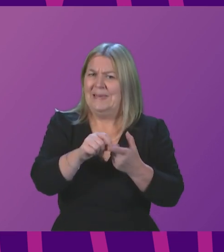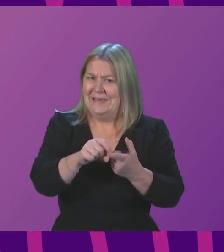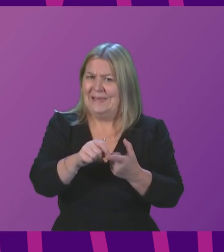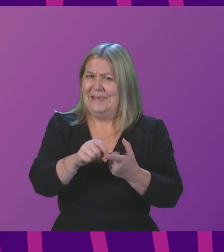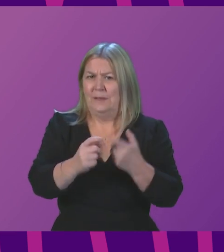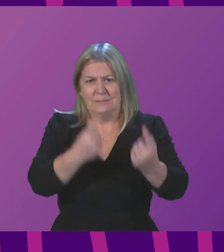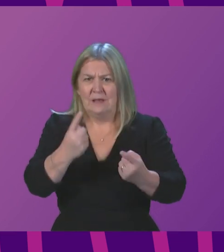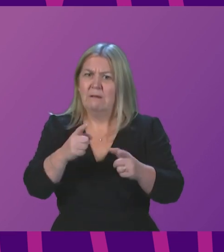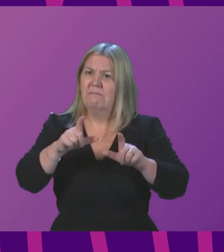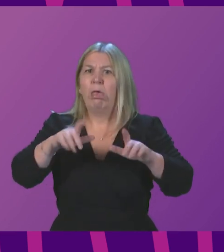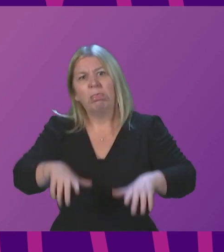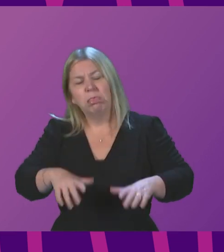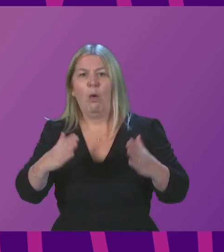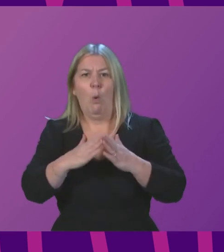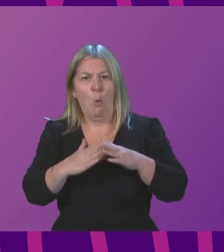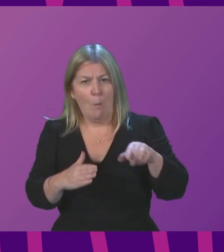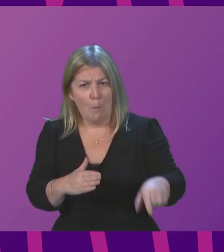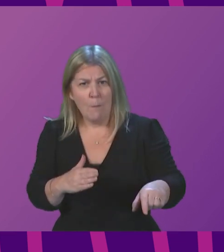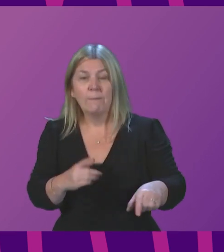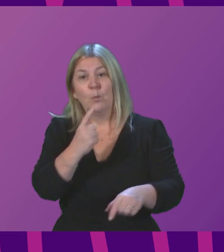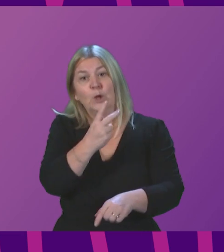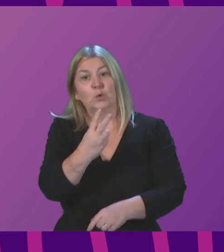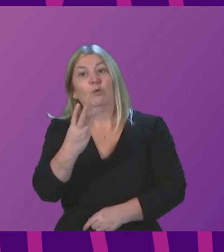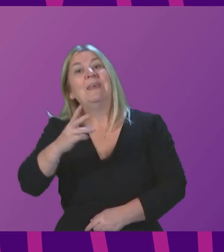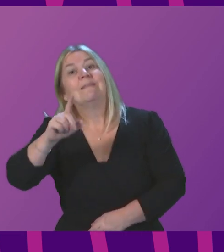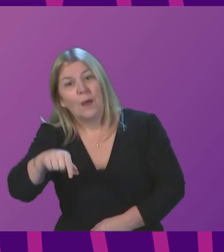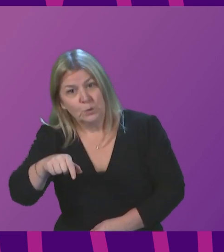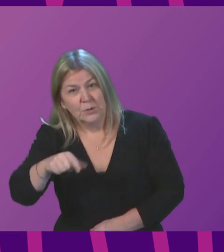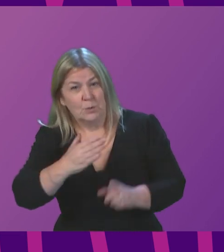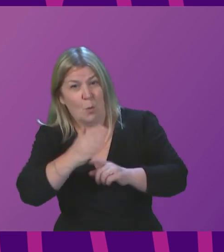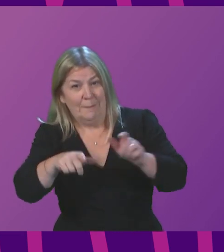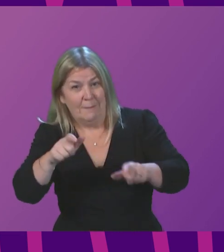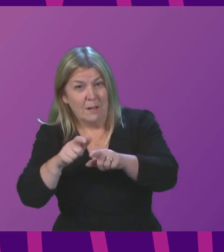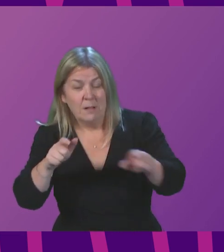according to Age Scotland, at least 123,000 pensioners in Scotland have not claimed pension